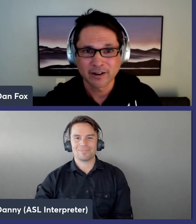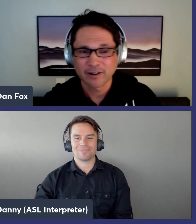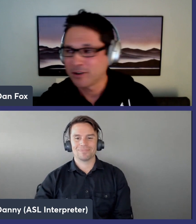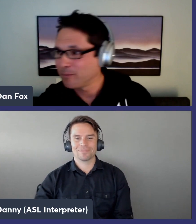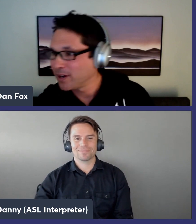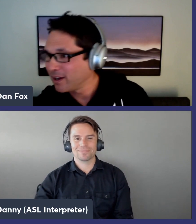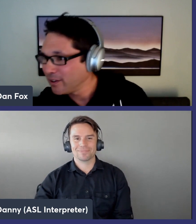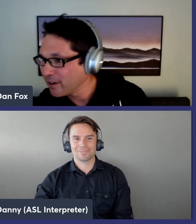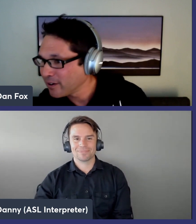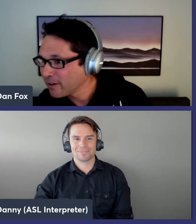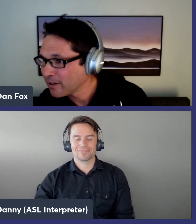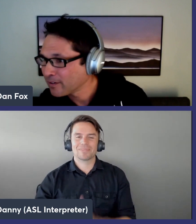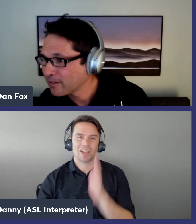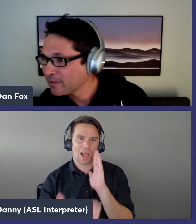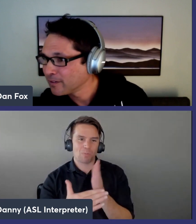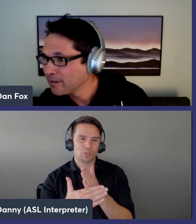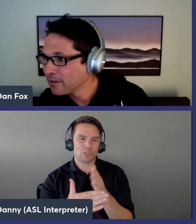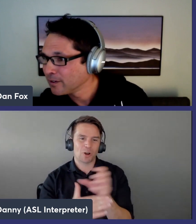And I'm gonna share my other.